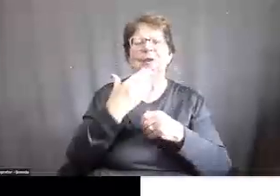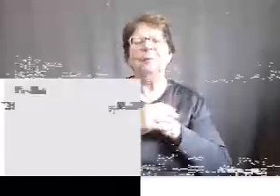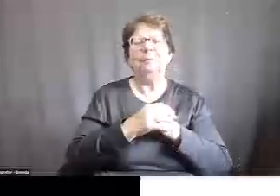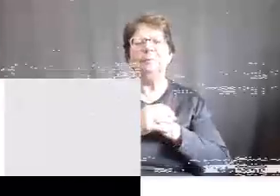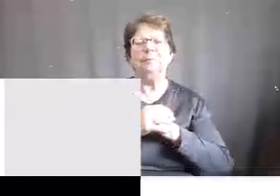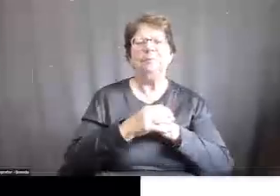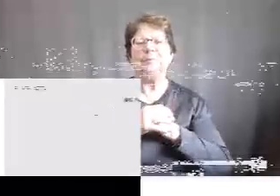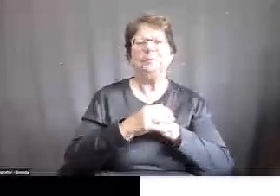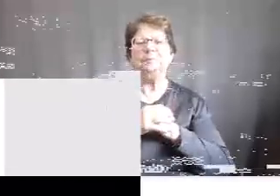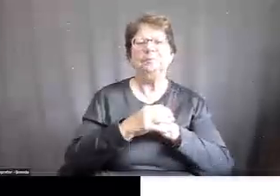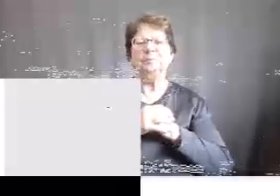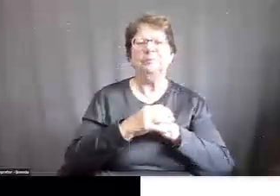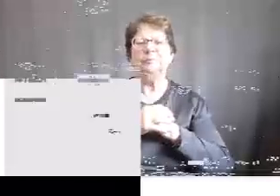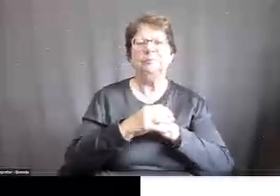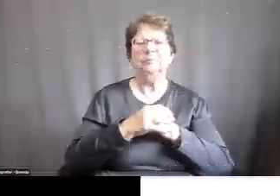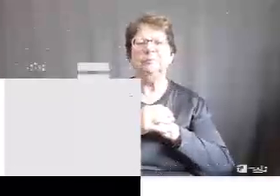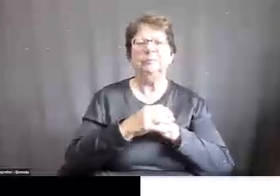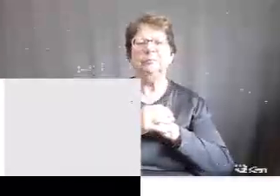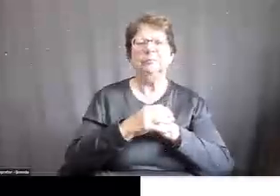Boardroom: Thank you. Board Member Wilson.